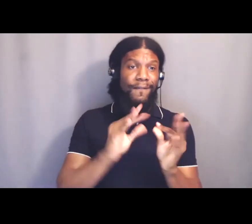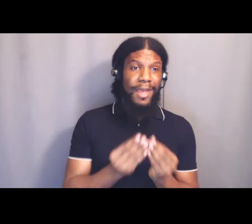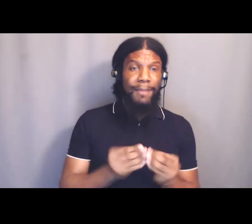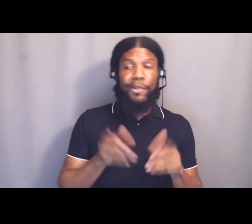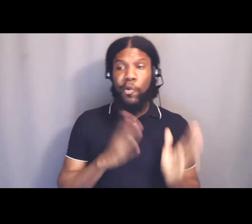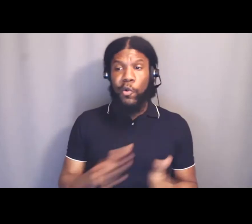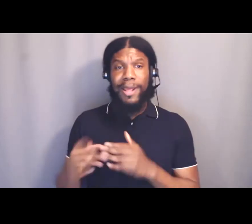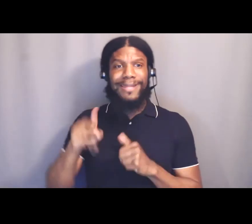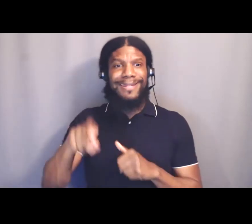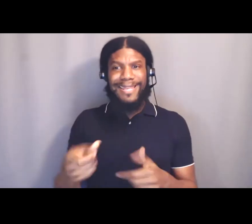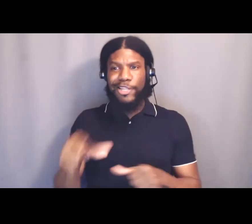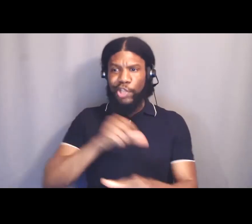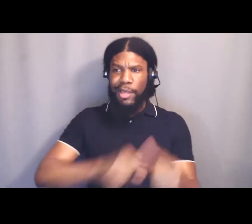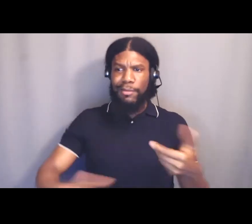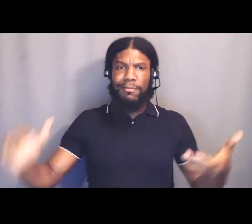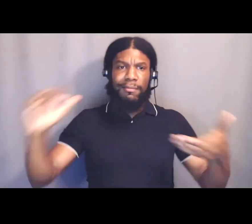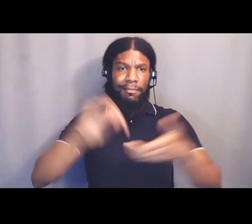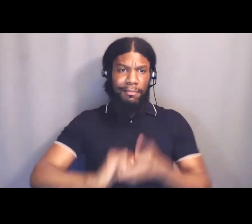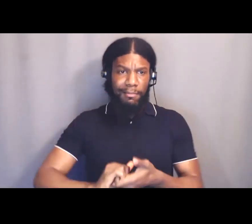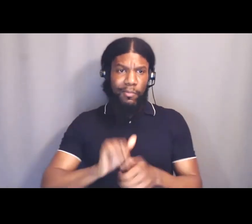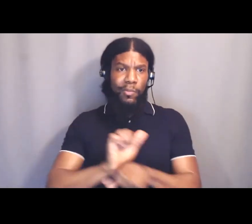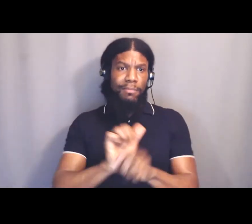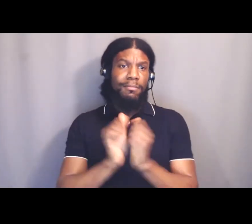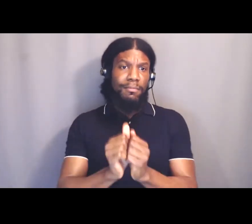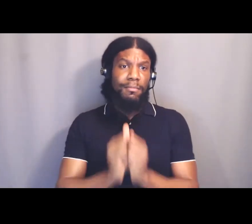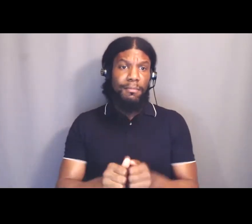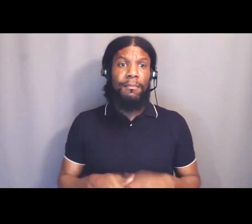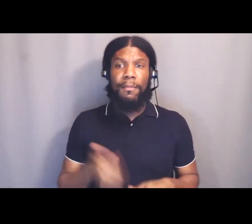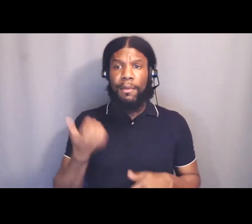and how any effort to create divisions among us